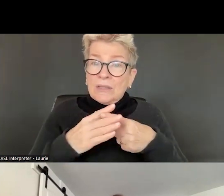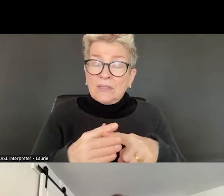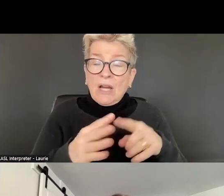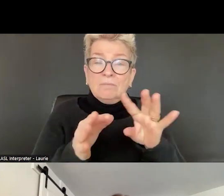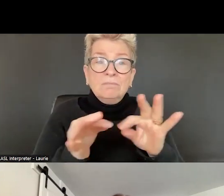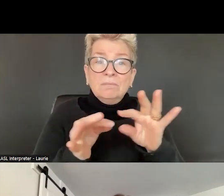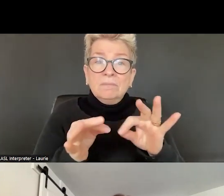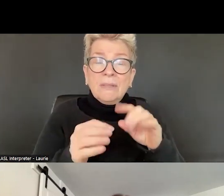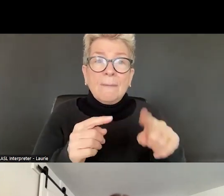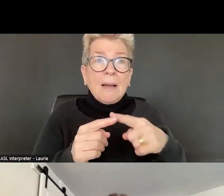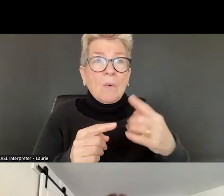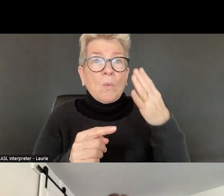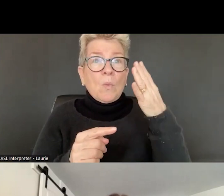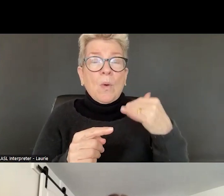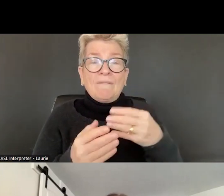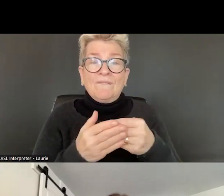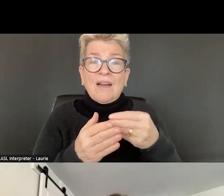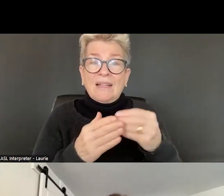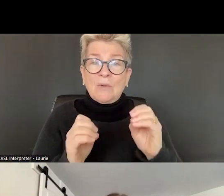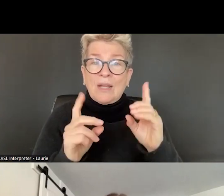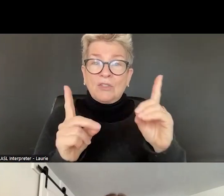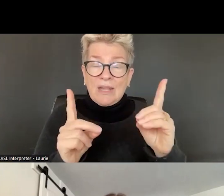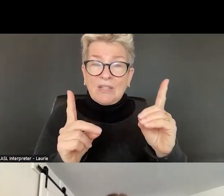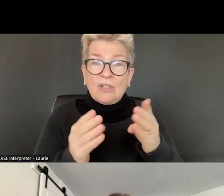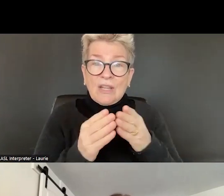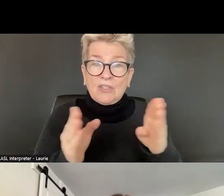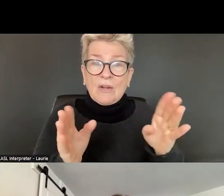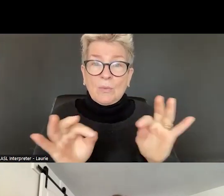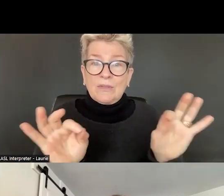bit more about why financial education in general is important, especially for